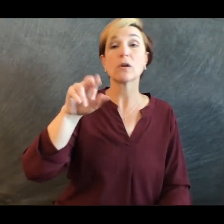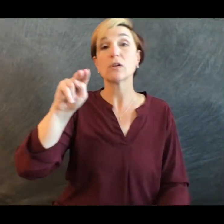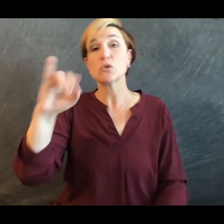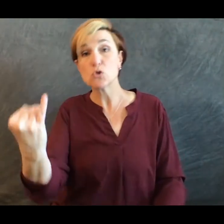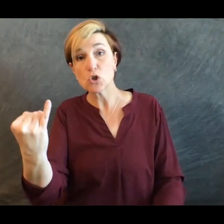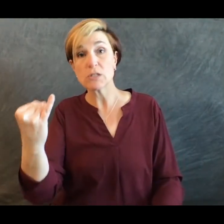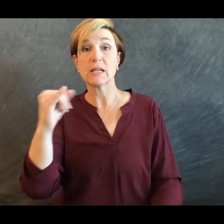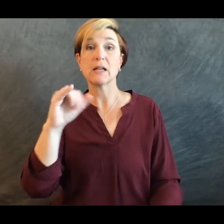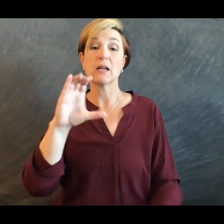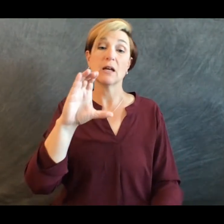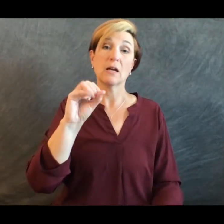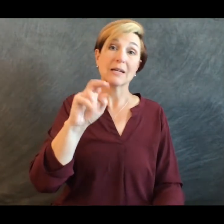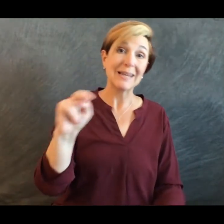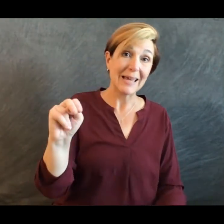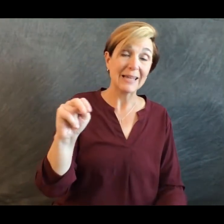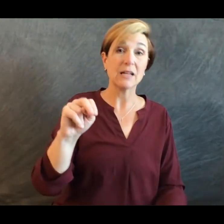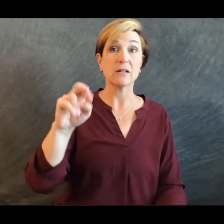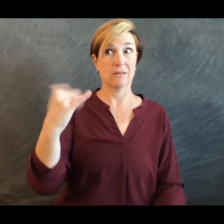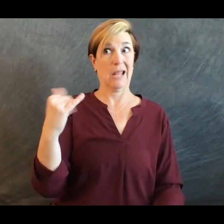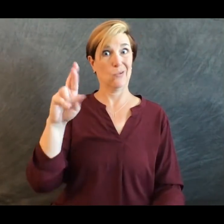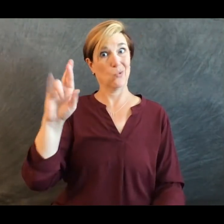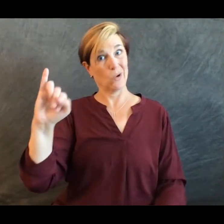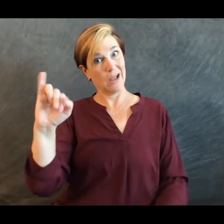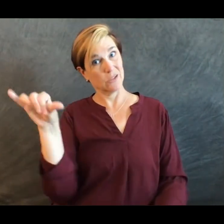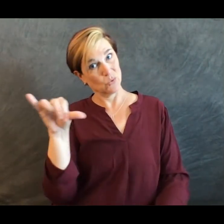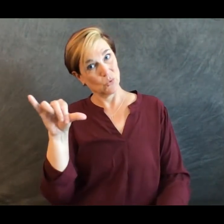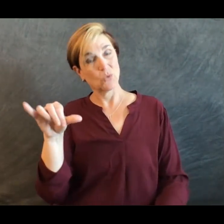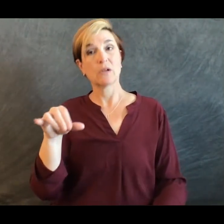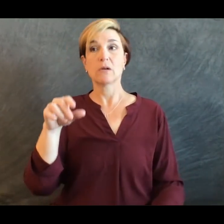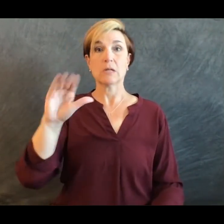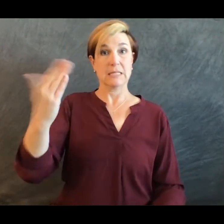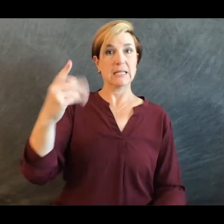Island are doing to really change the course of this pandemic and really